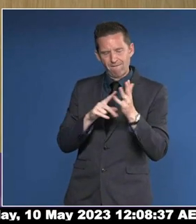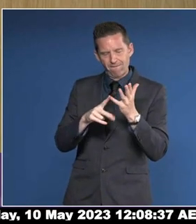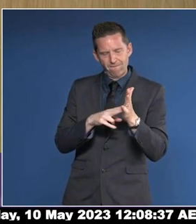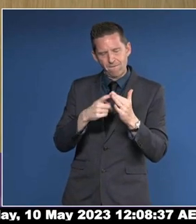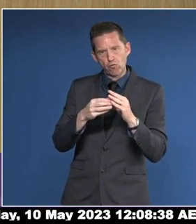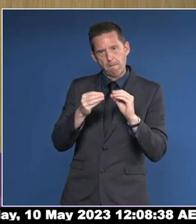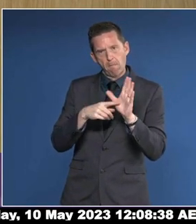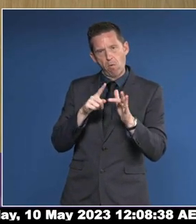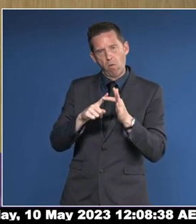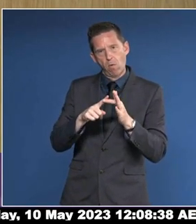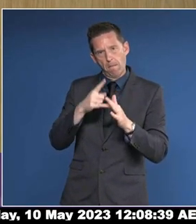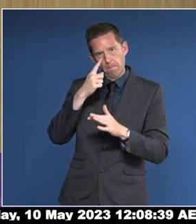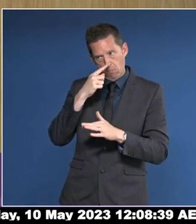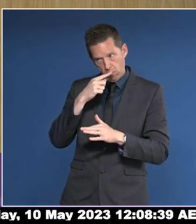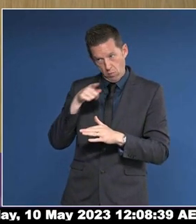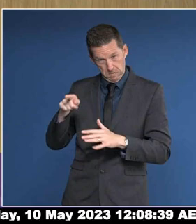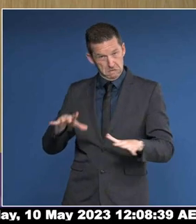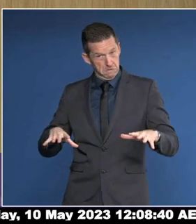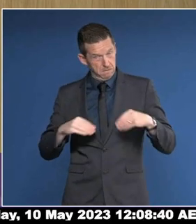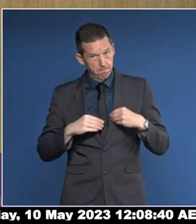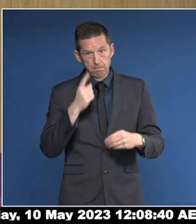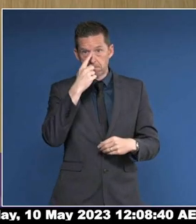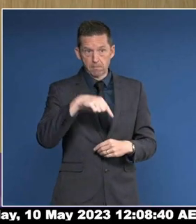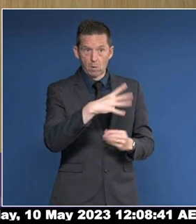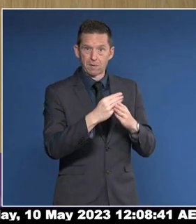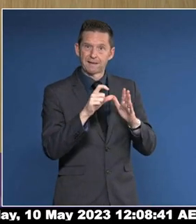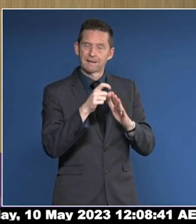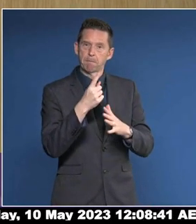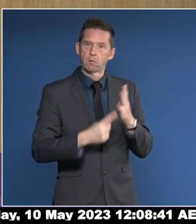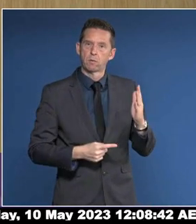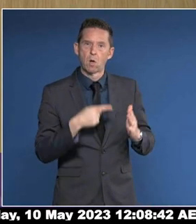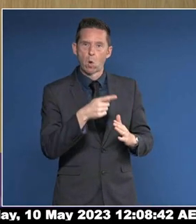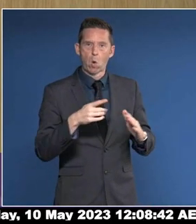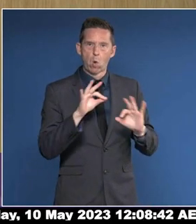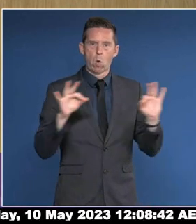would you not, that people with disability are not inherently vulnerable but the